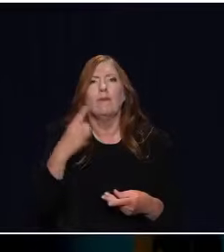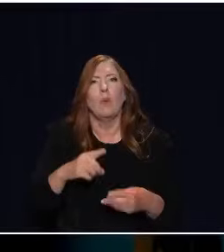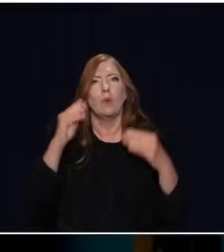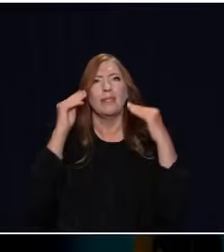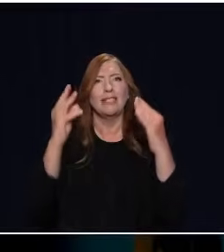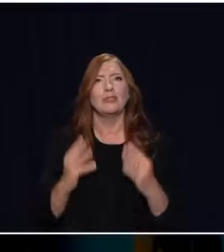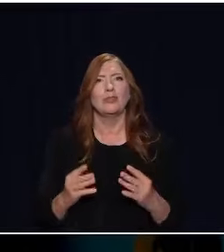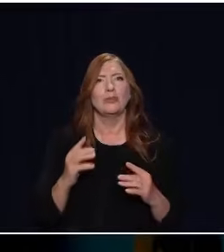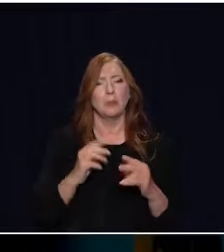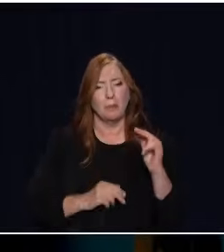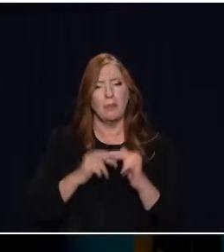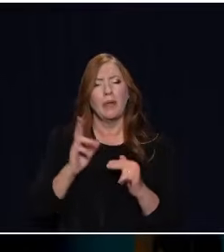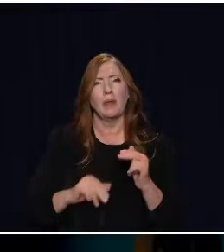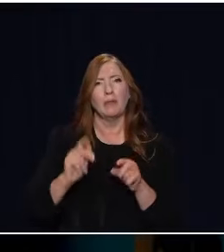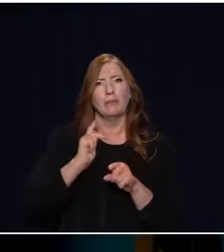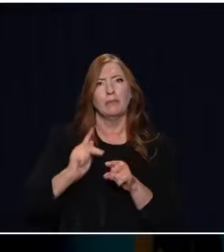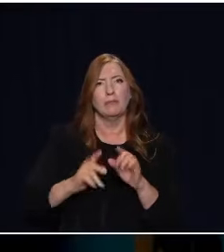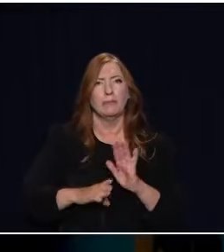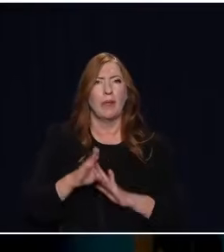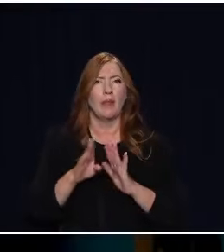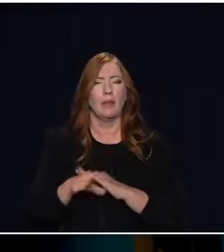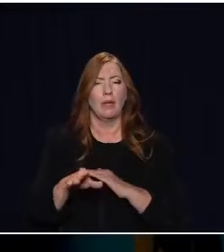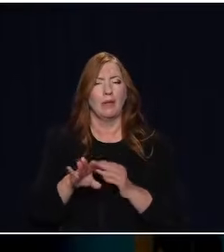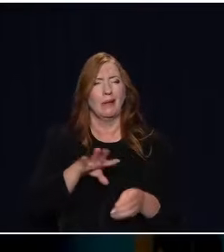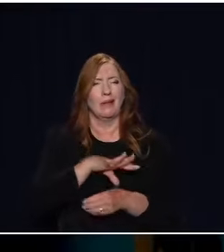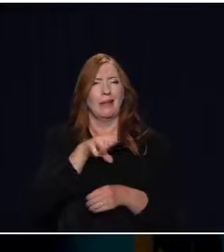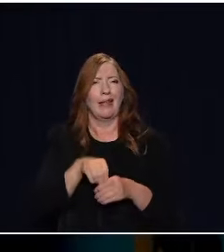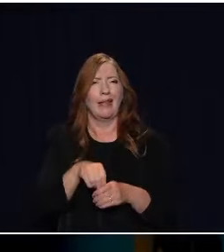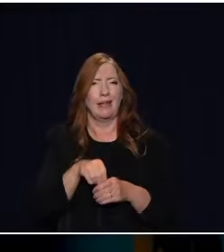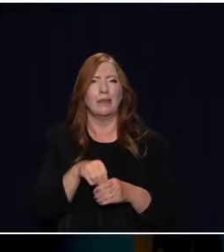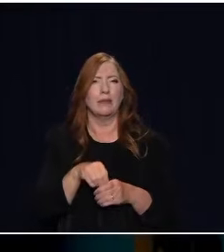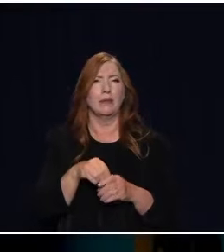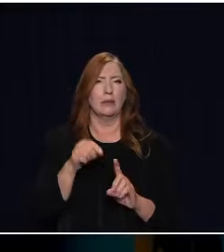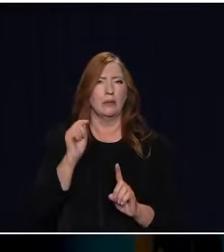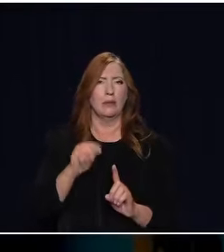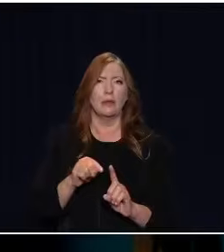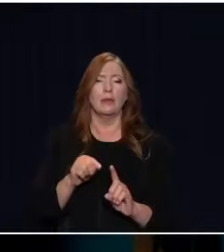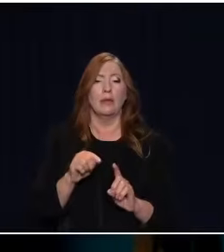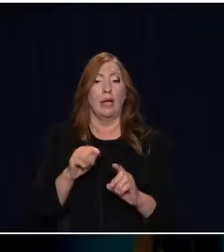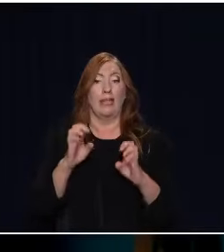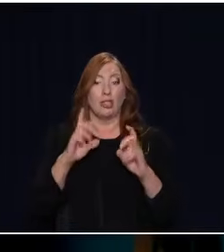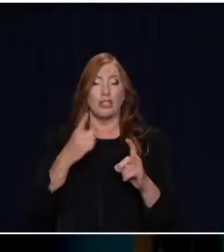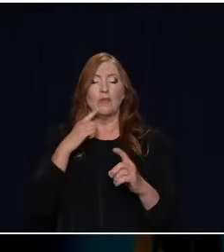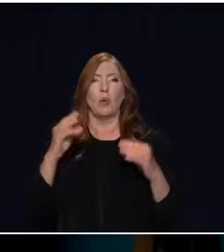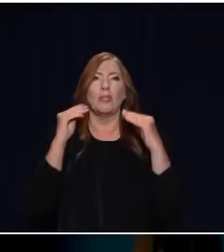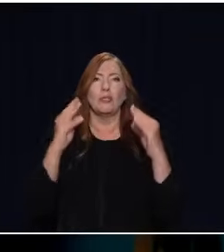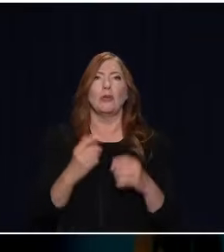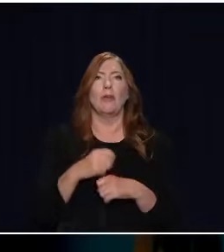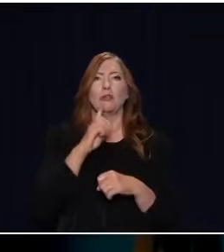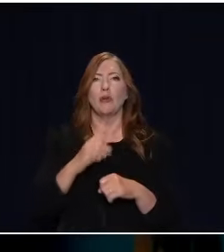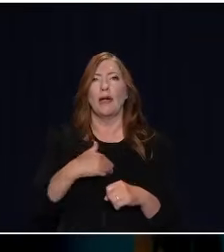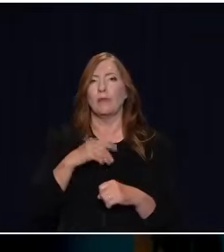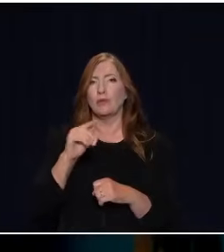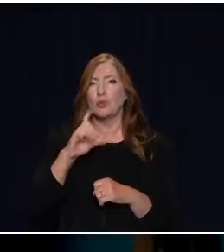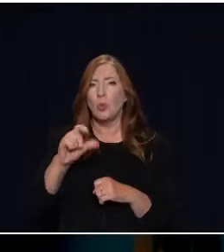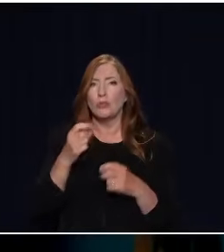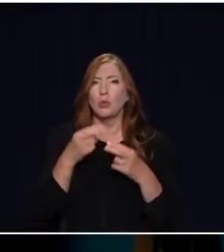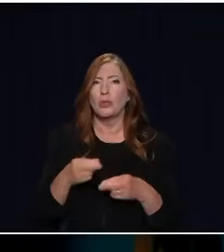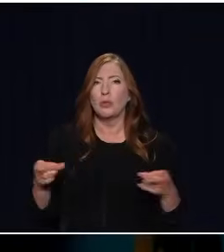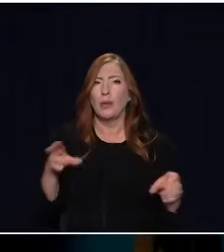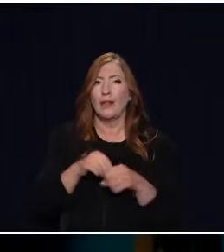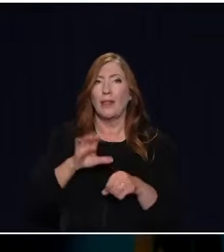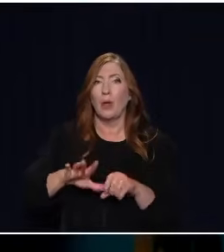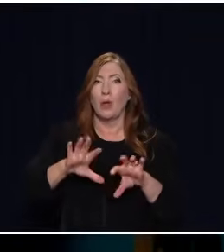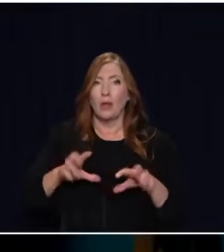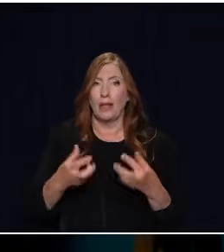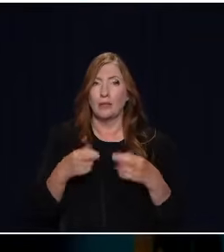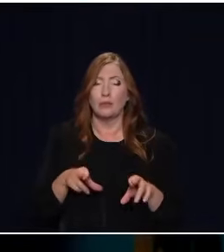IT IS HIGHLY IMPORTANT THAT WE